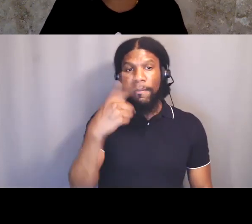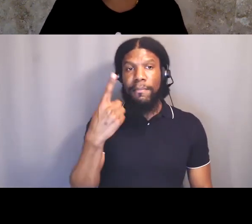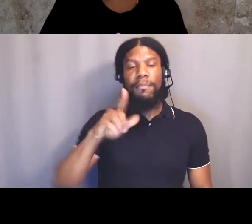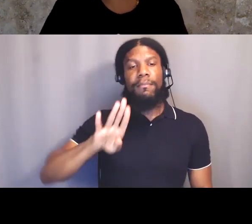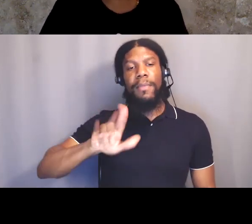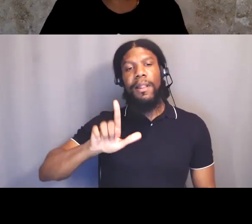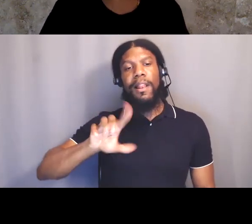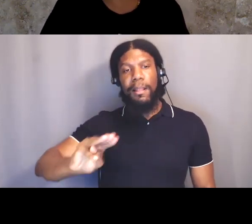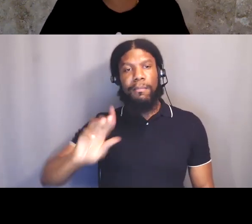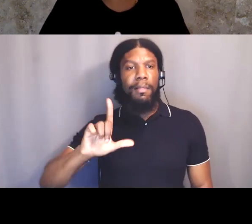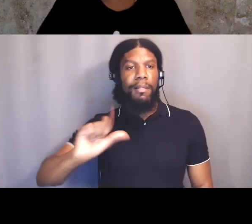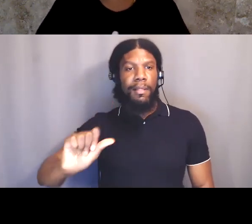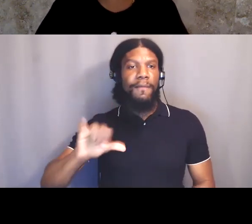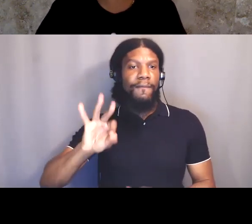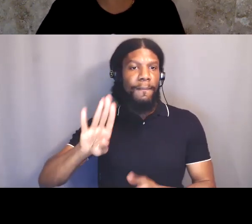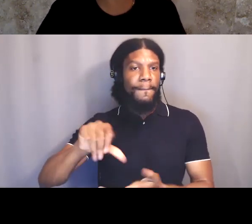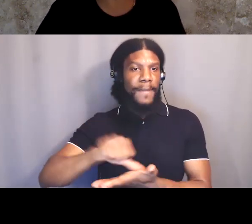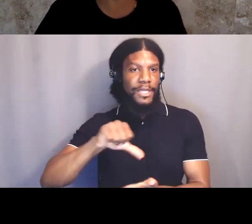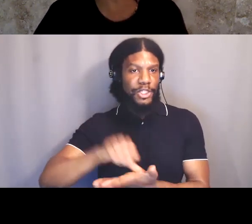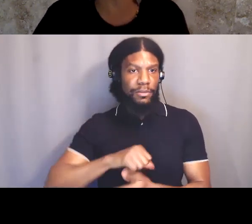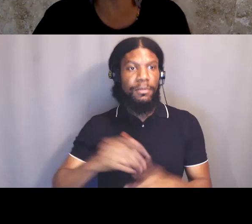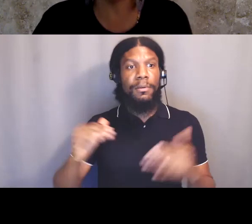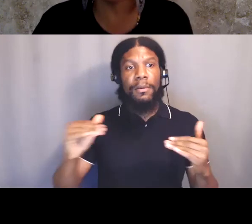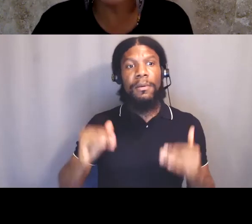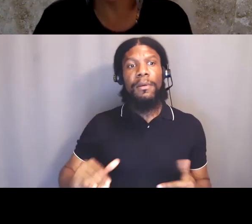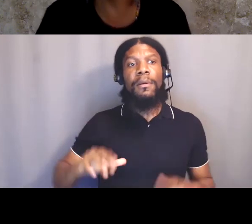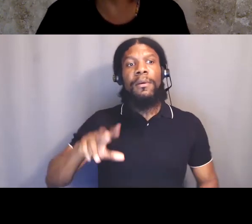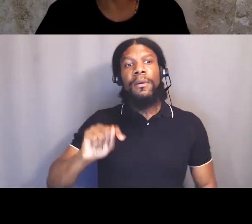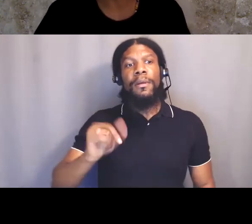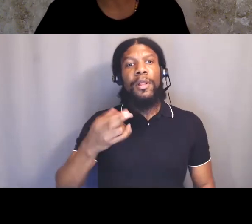And then also, Tyler talked with you about New Black City